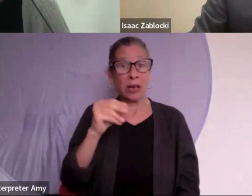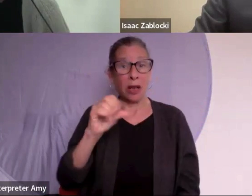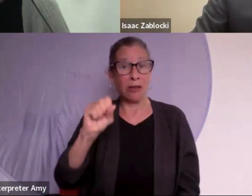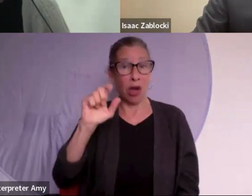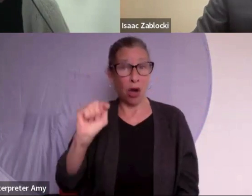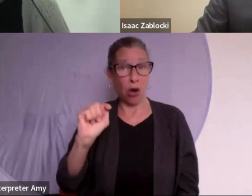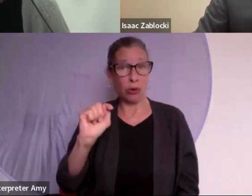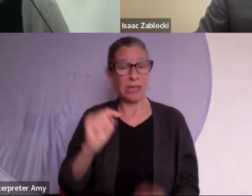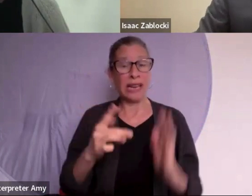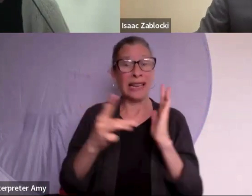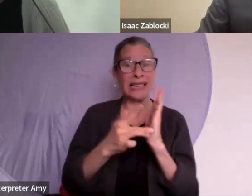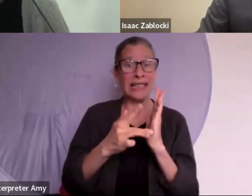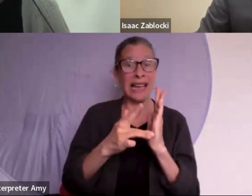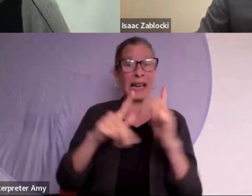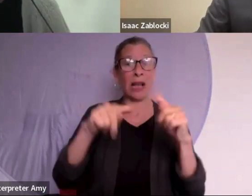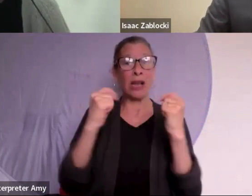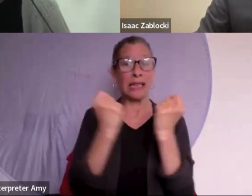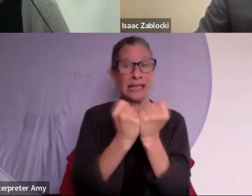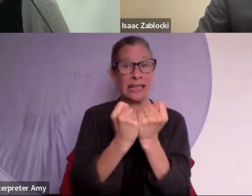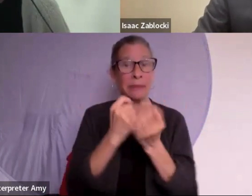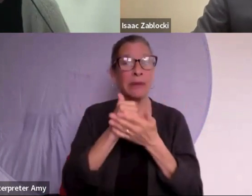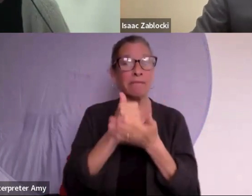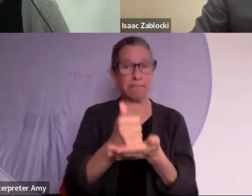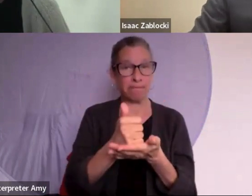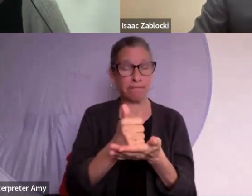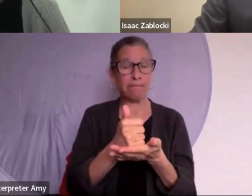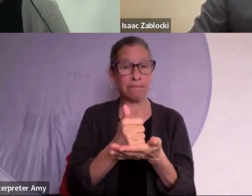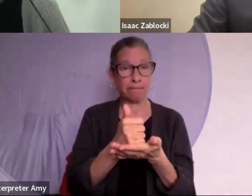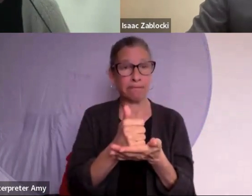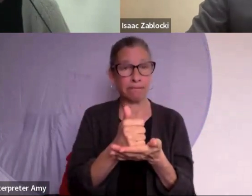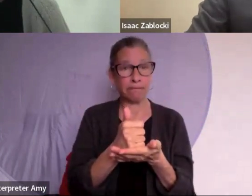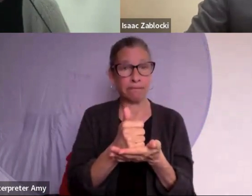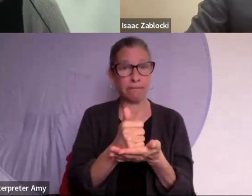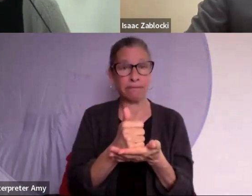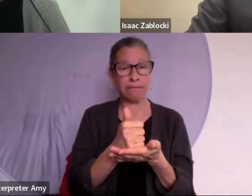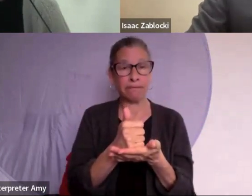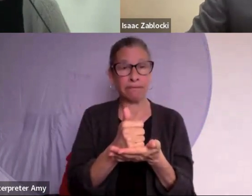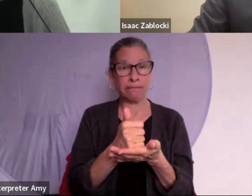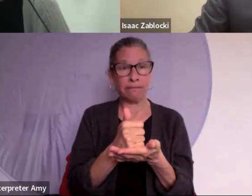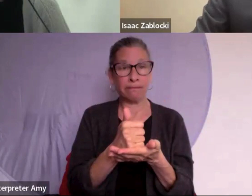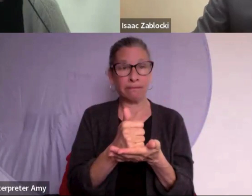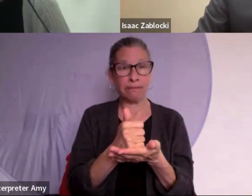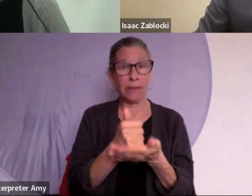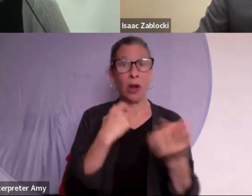support team can do their best to assist. For questions, please